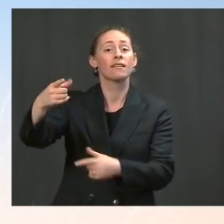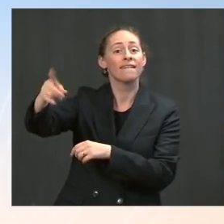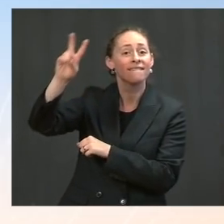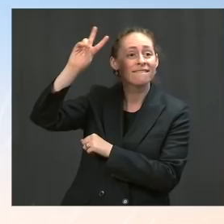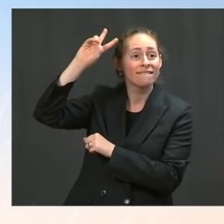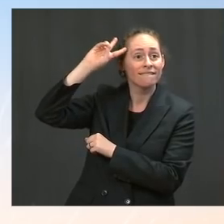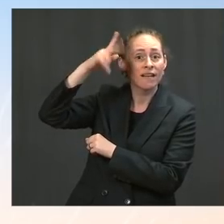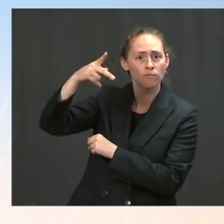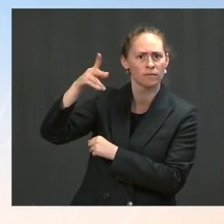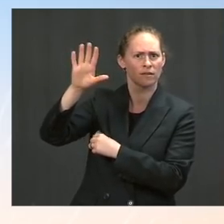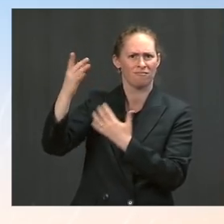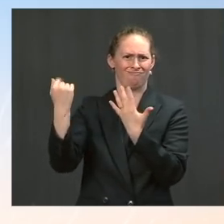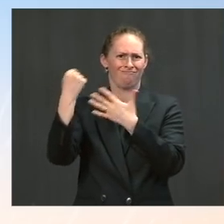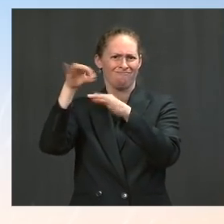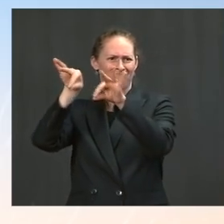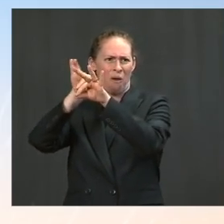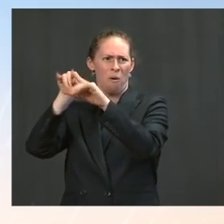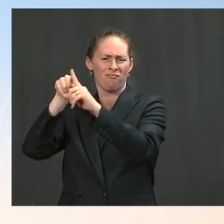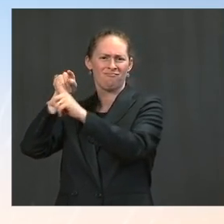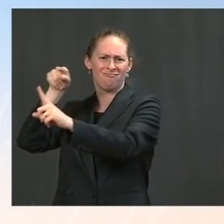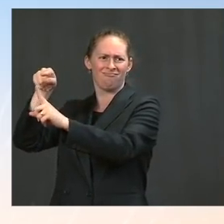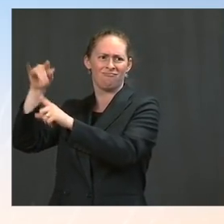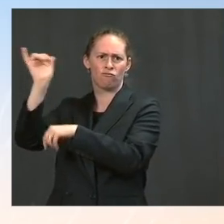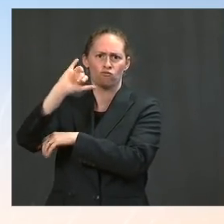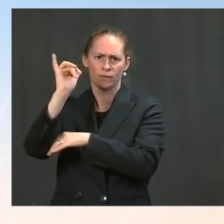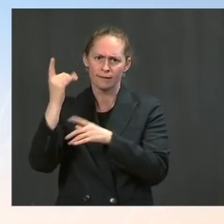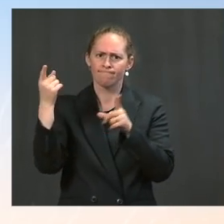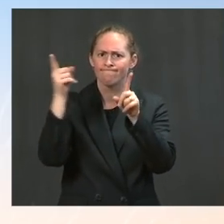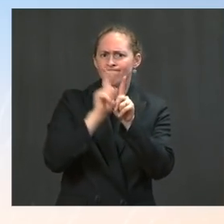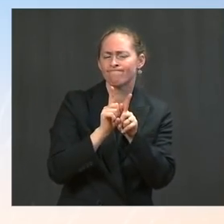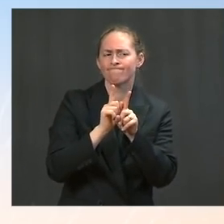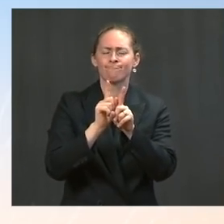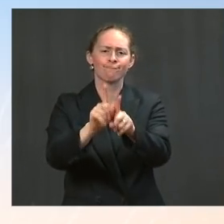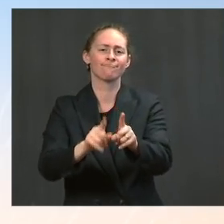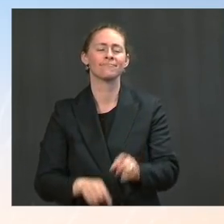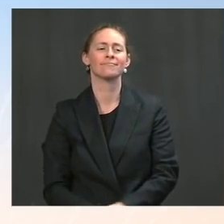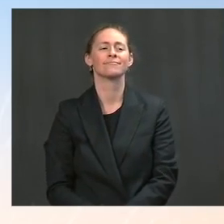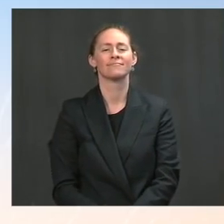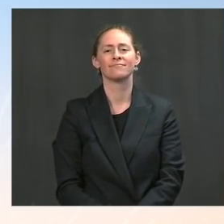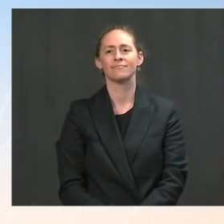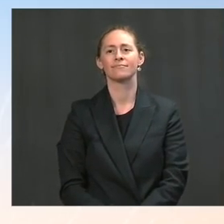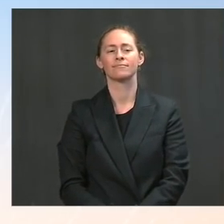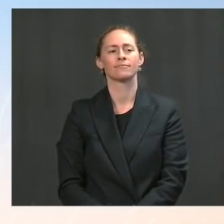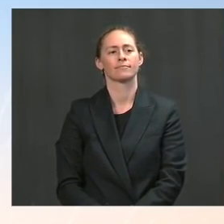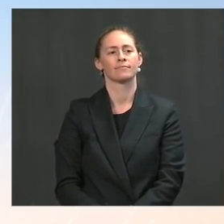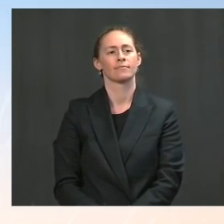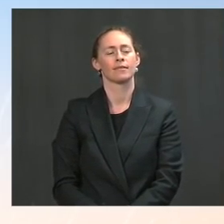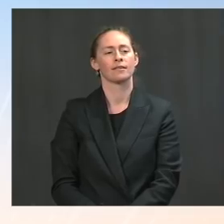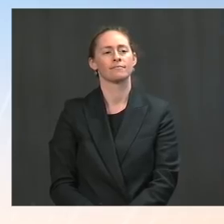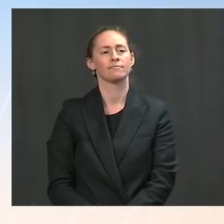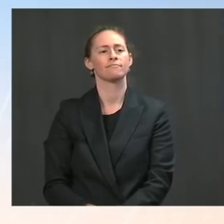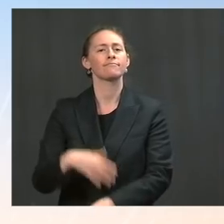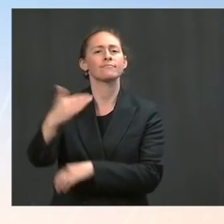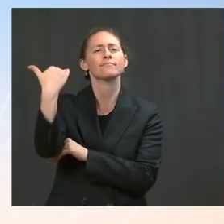for the administration on this issue moving forward. Go ahead. The Press: Thanks, Jen. Just given the Wednesday timeline that Senator Schumer has laid out,